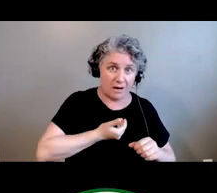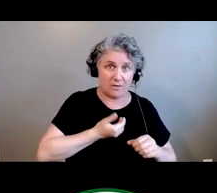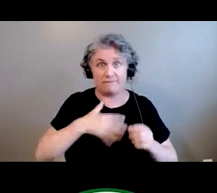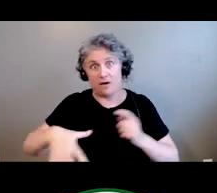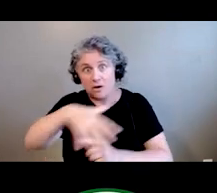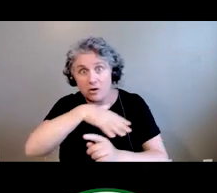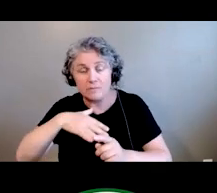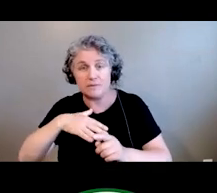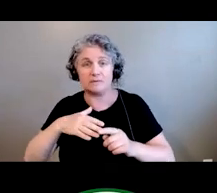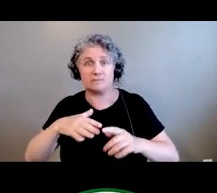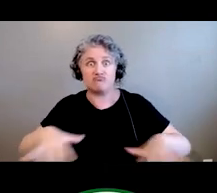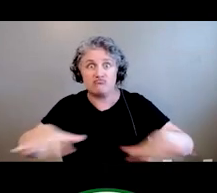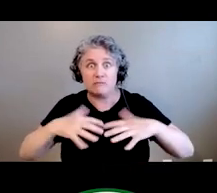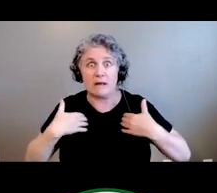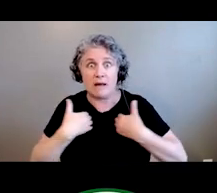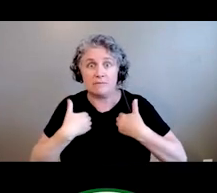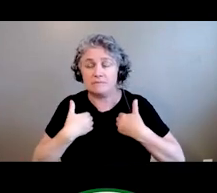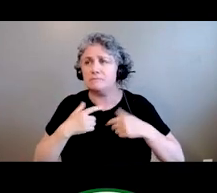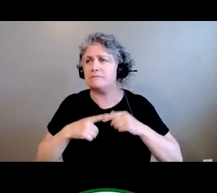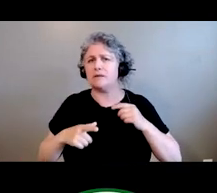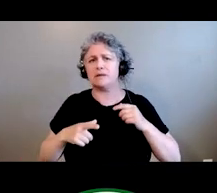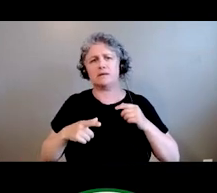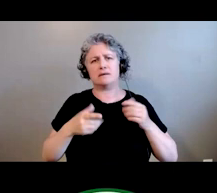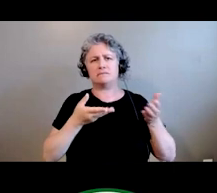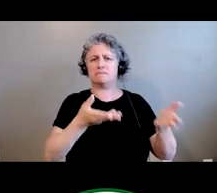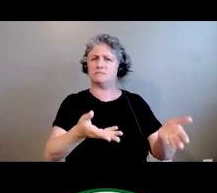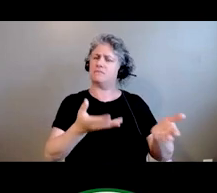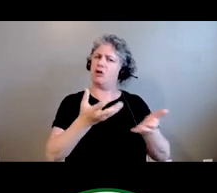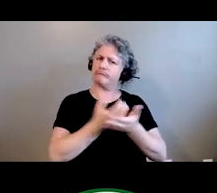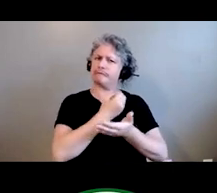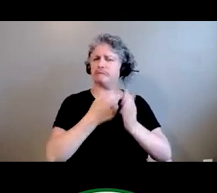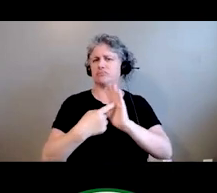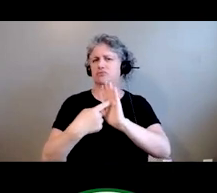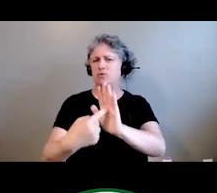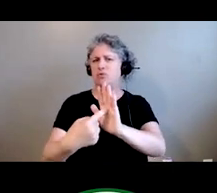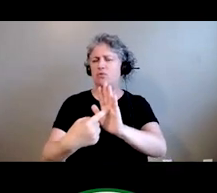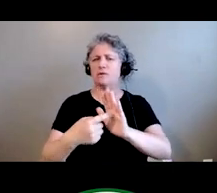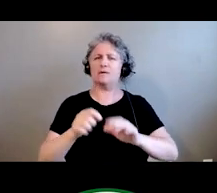products with environmentally sensitive products that people can then see and use in the park